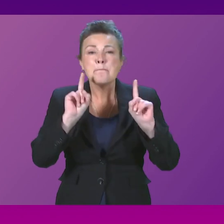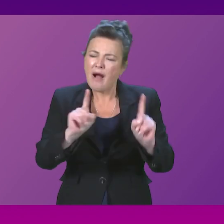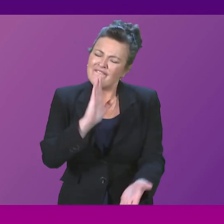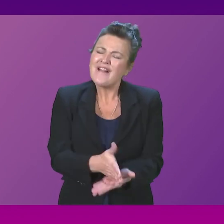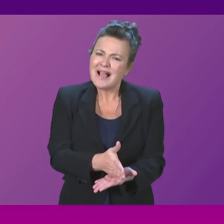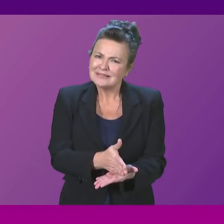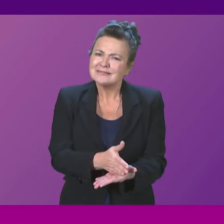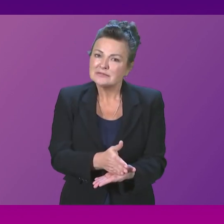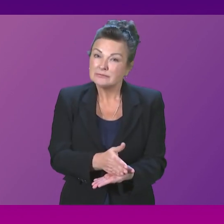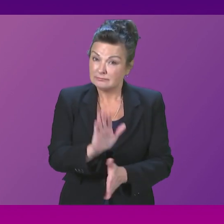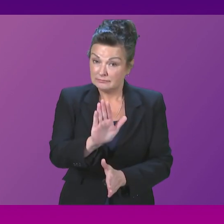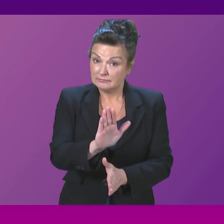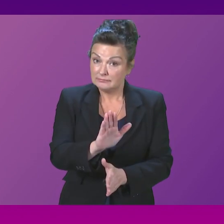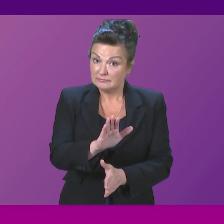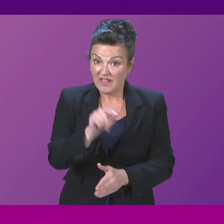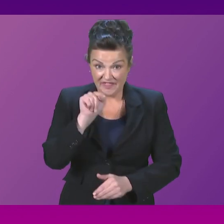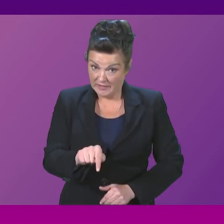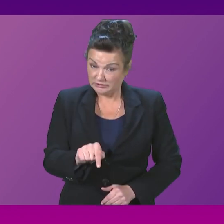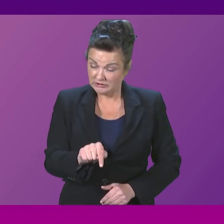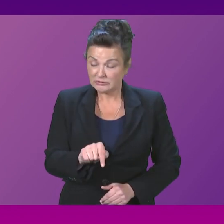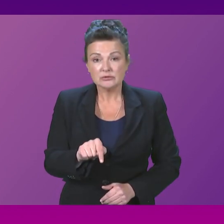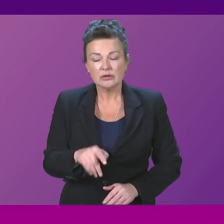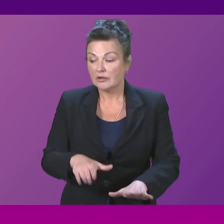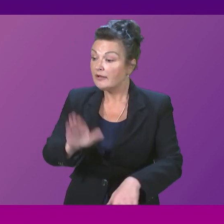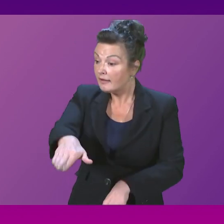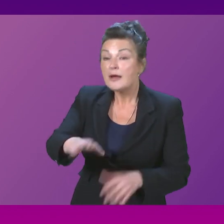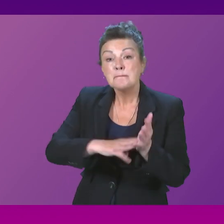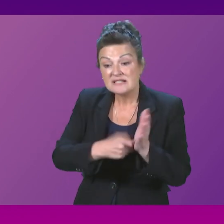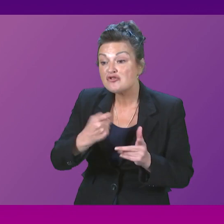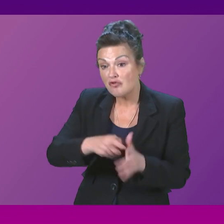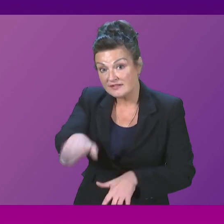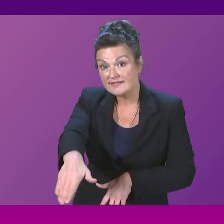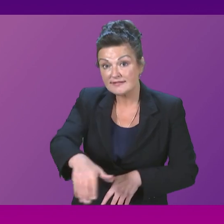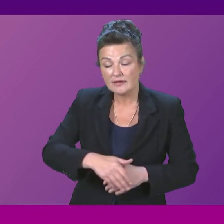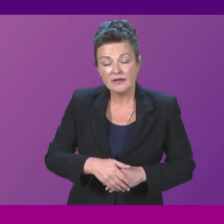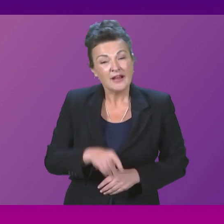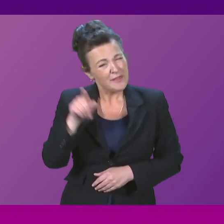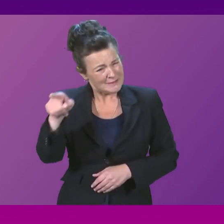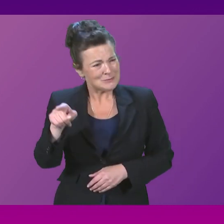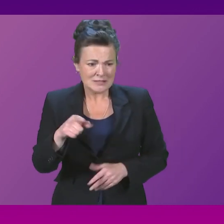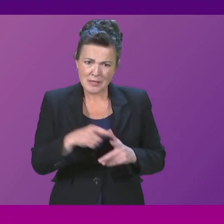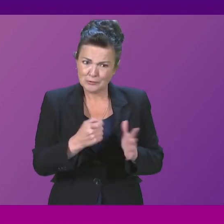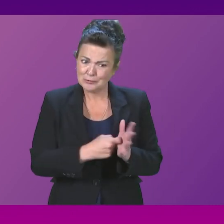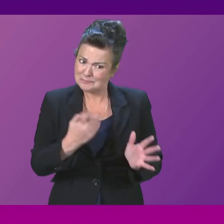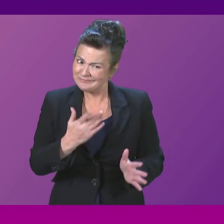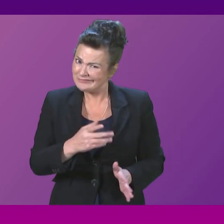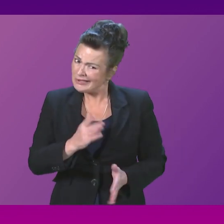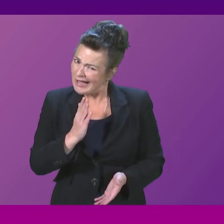Mr Ross! This is where Douglas Ross also has a nerve, because we are getting close to the point—again